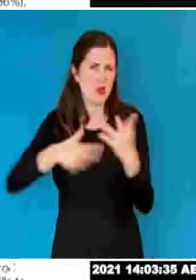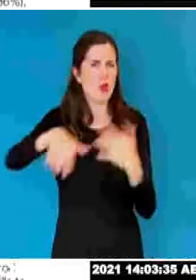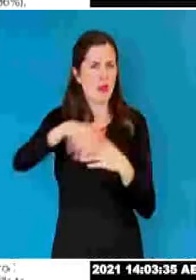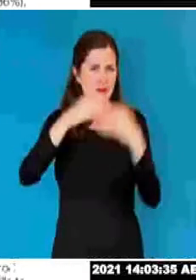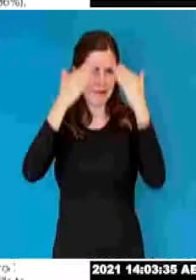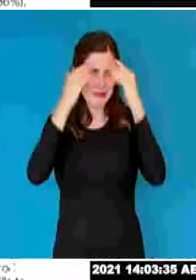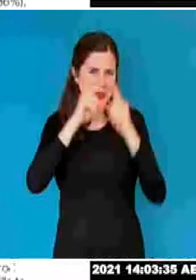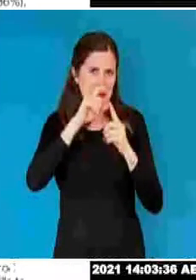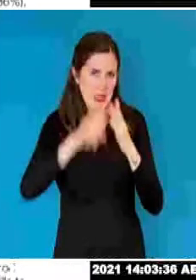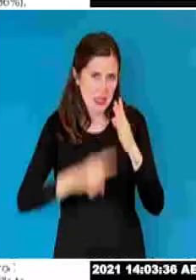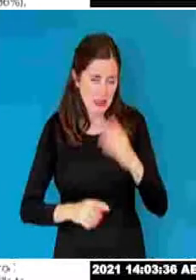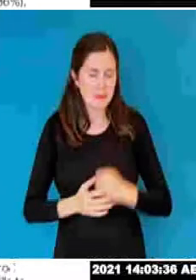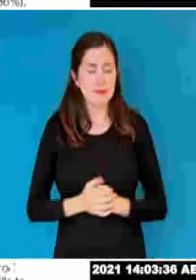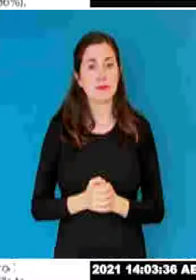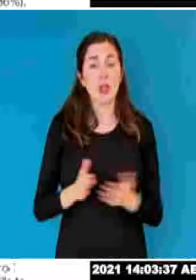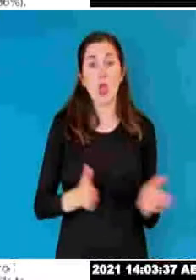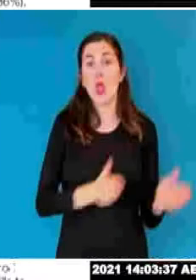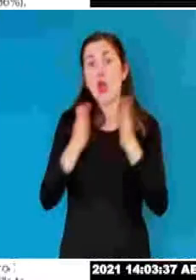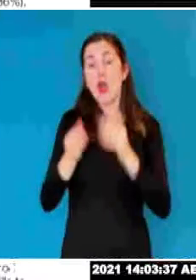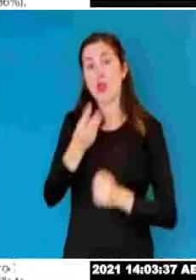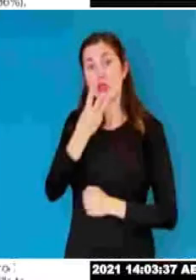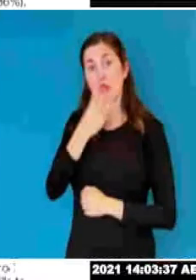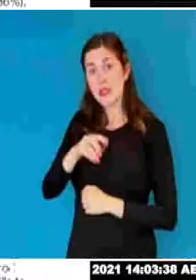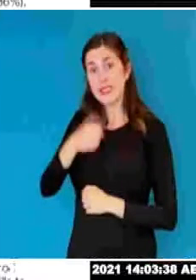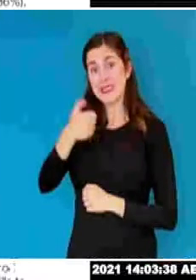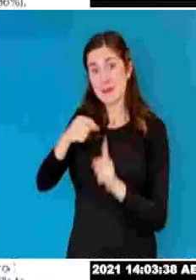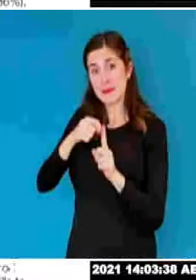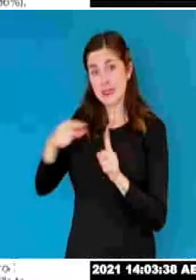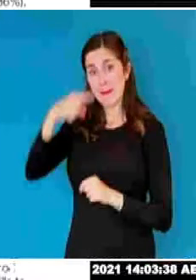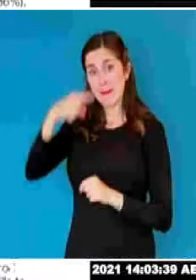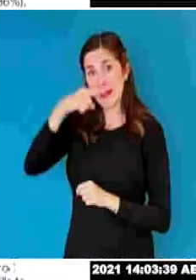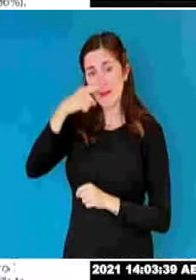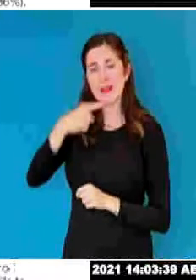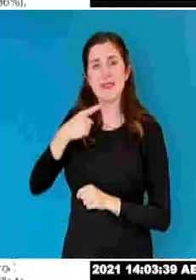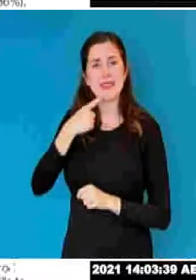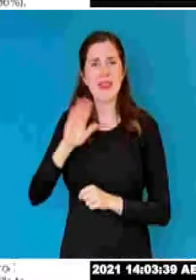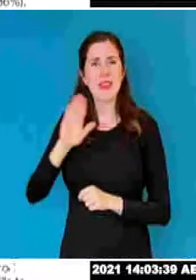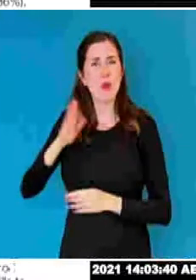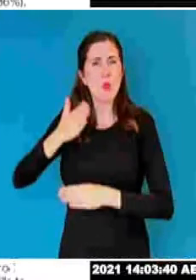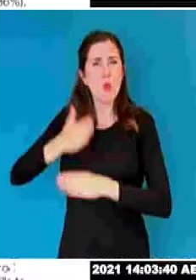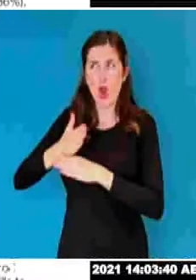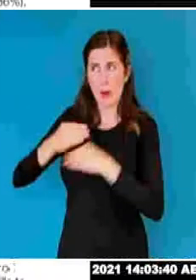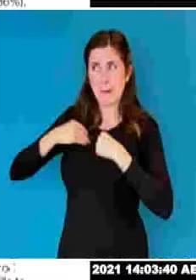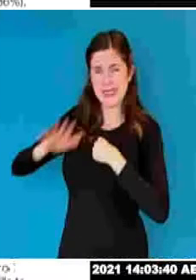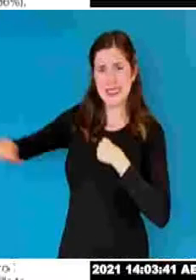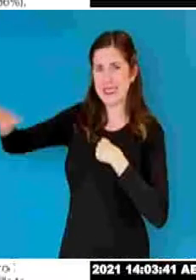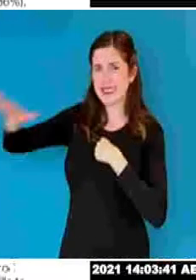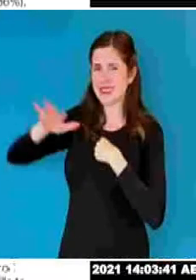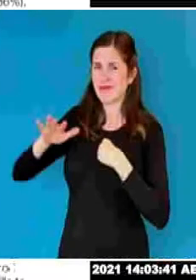and 36 per cent believe their workplace has low capacity to accommodate people with a